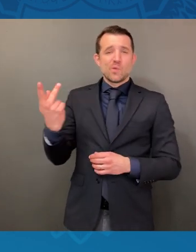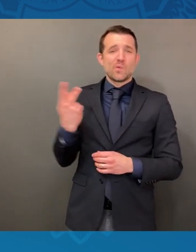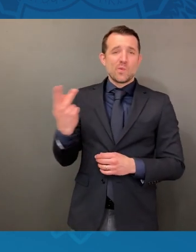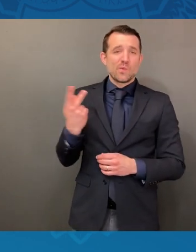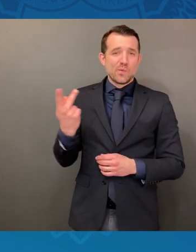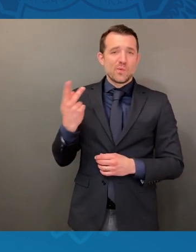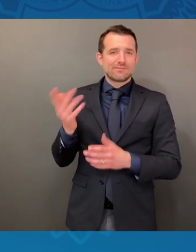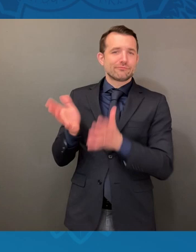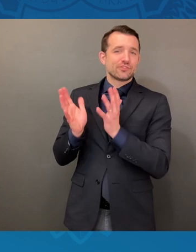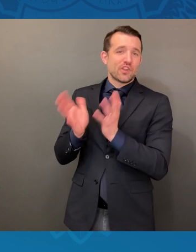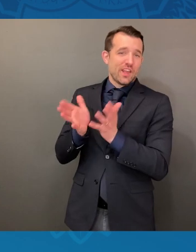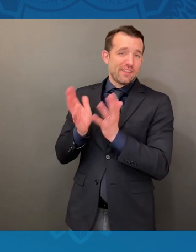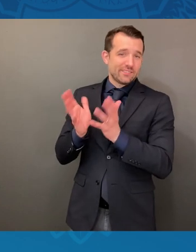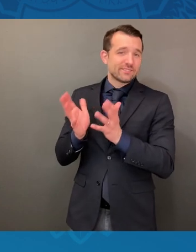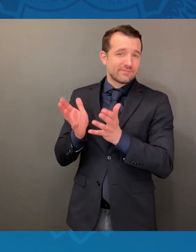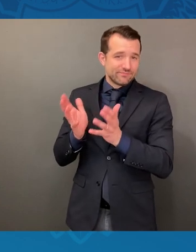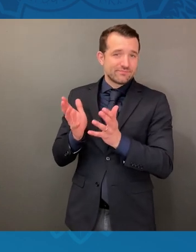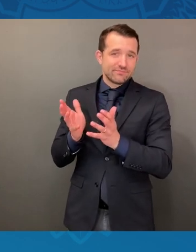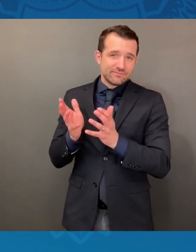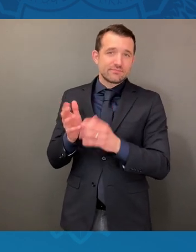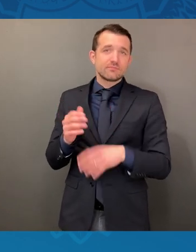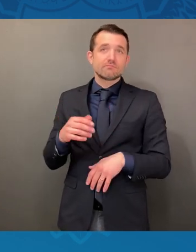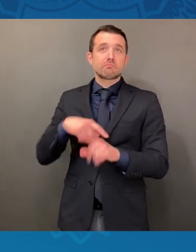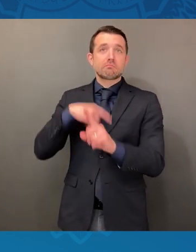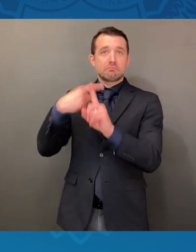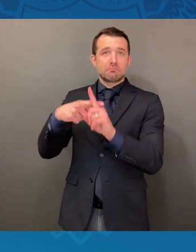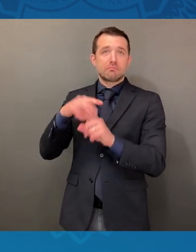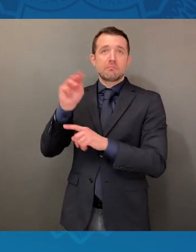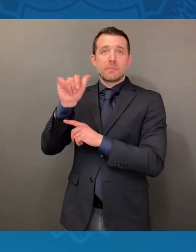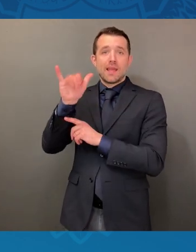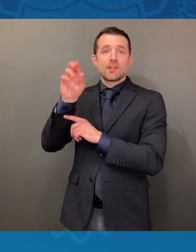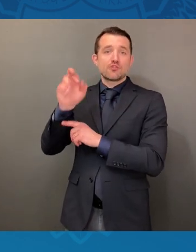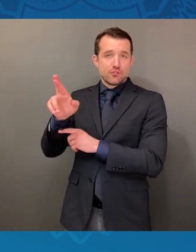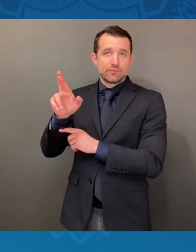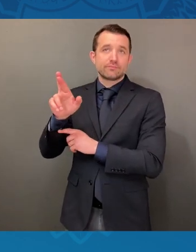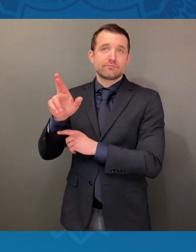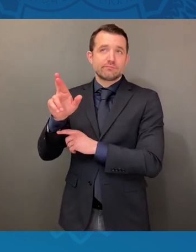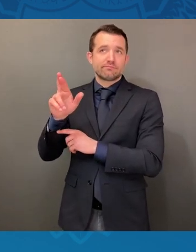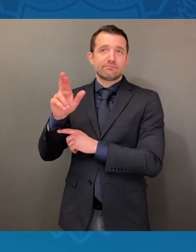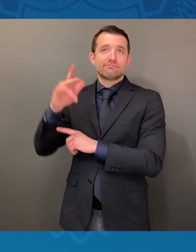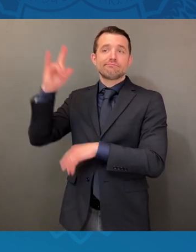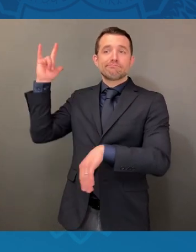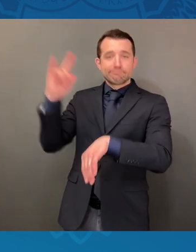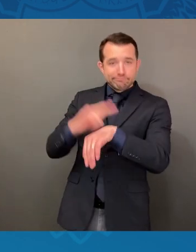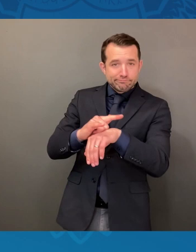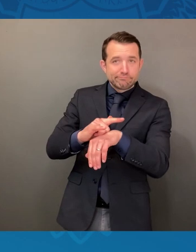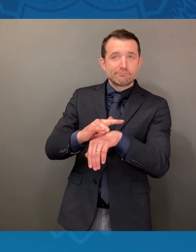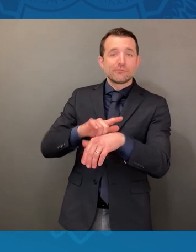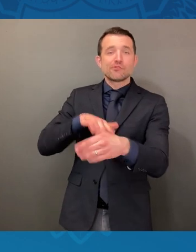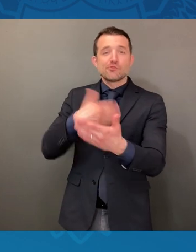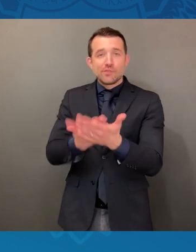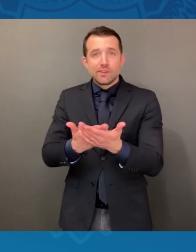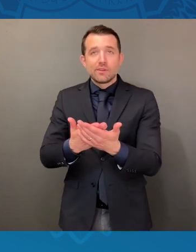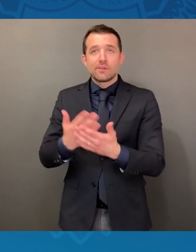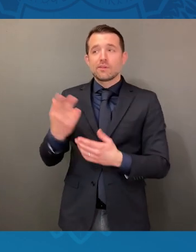along with the mayors, met me at the tarmac when I arrived and I was sharing with him not only best wishes from President Joe Biden,